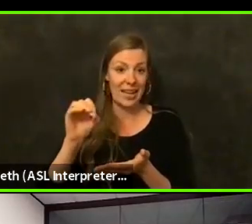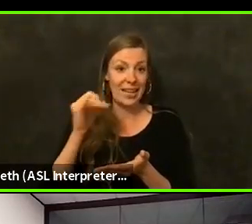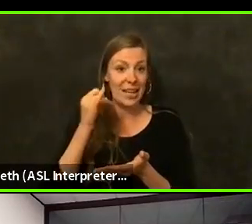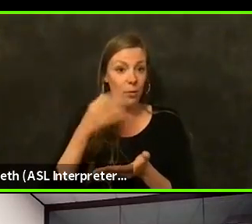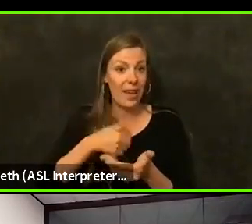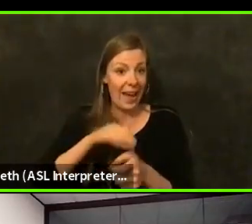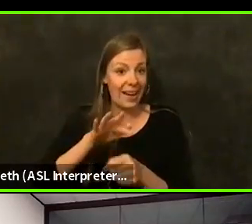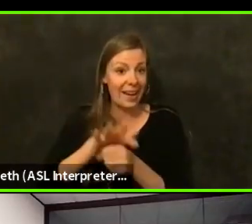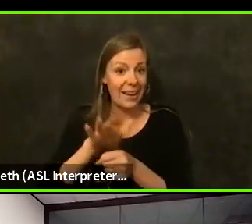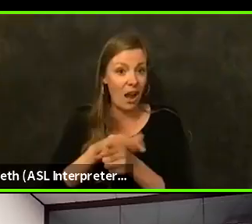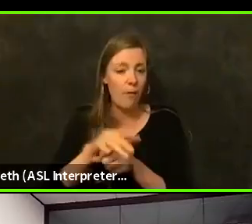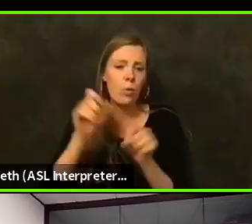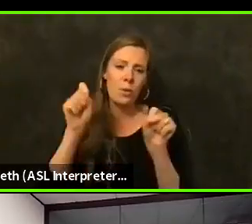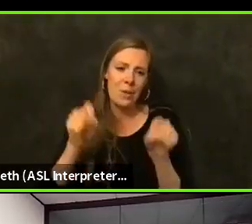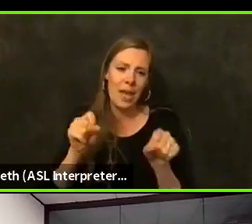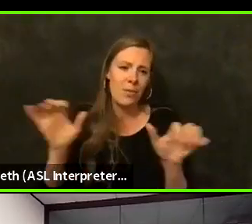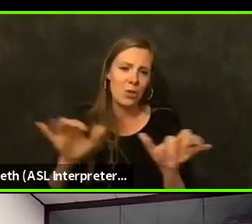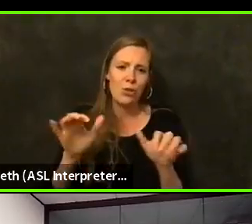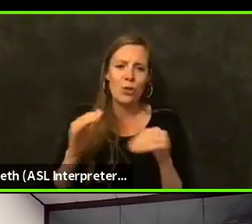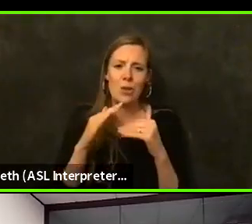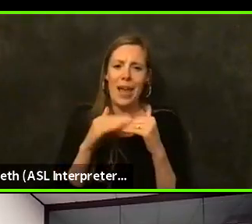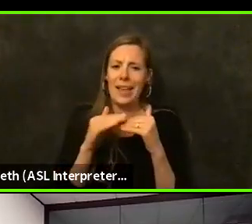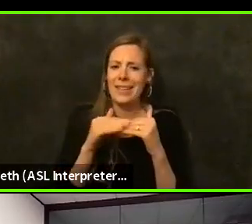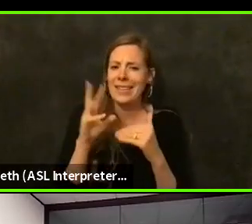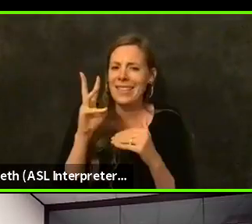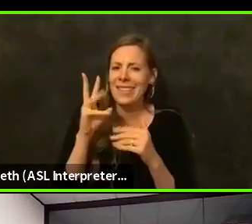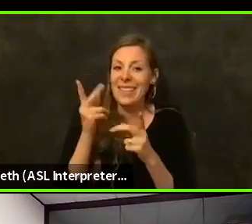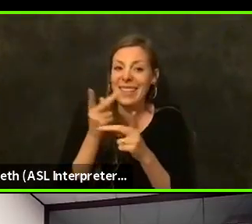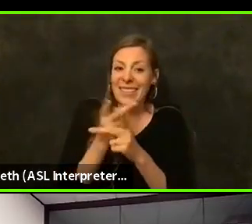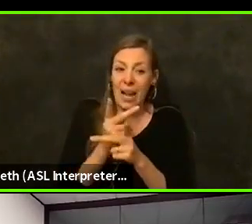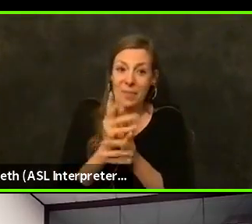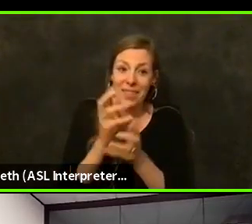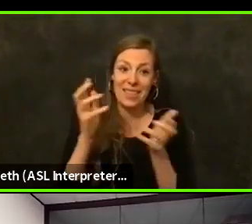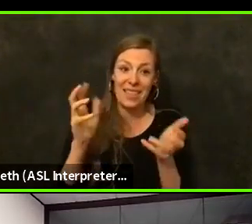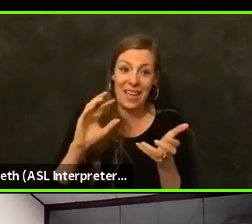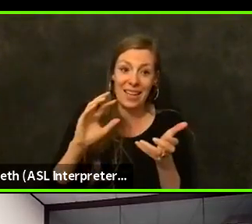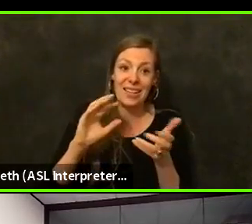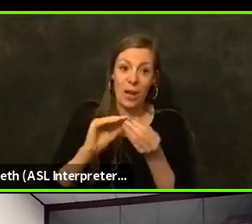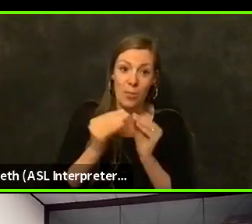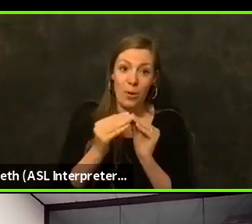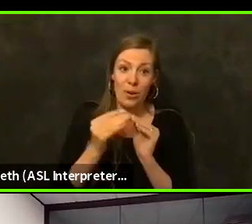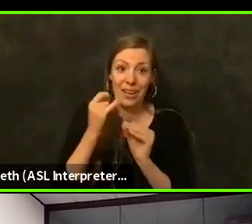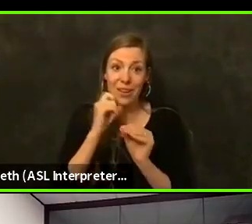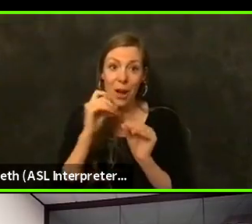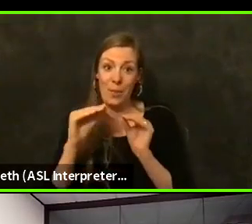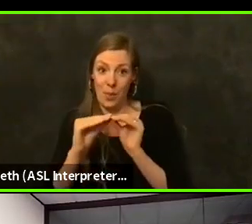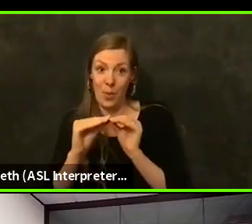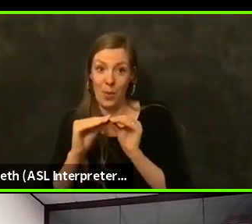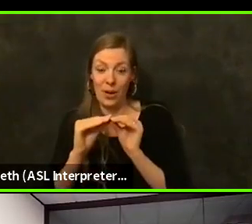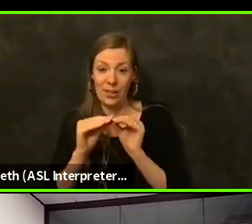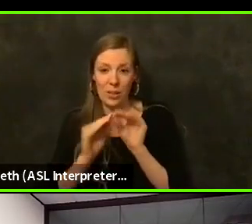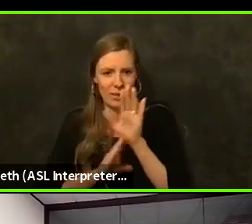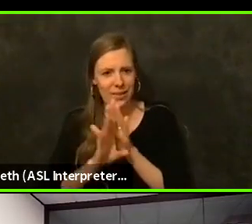be able to do at least six times that much, if not more. So we have built up our capacity at this